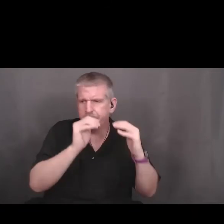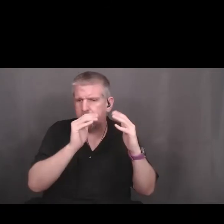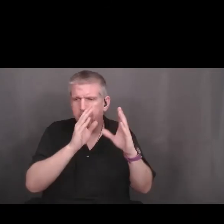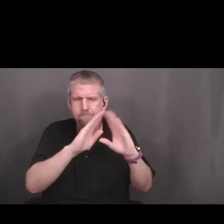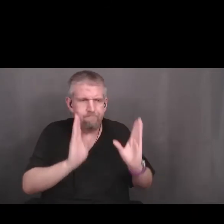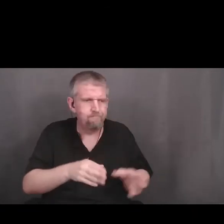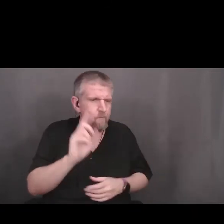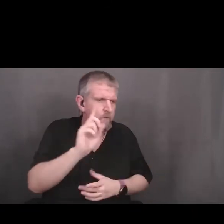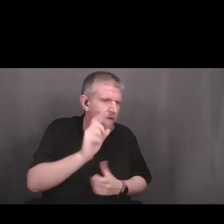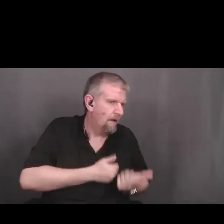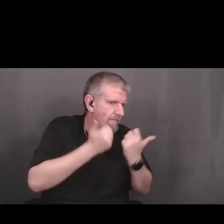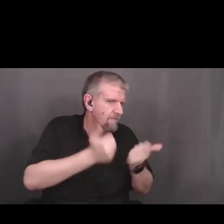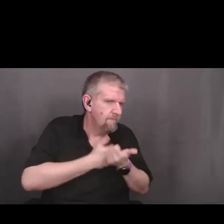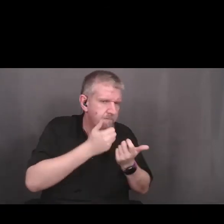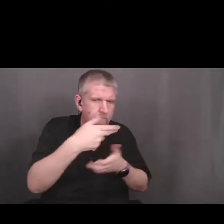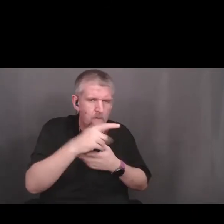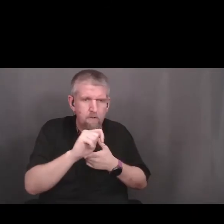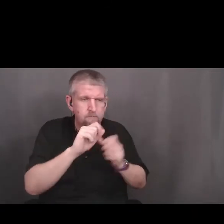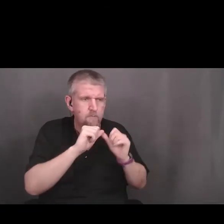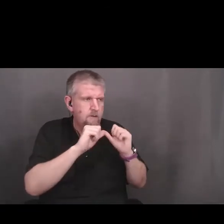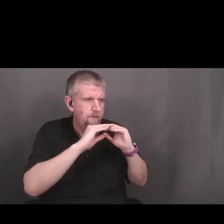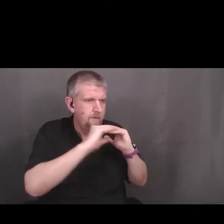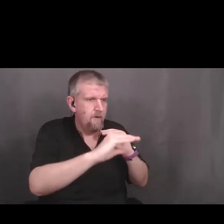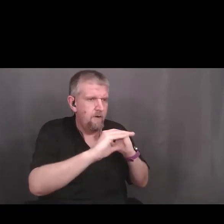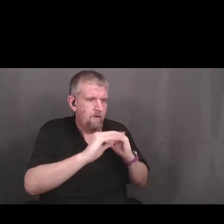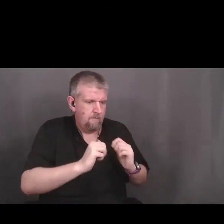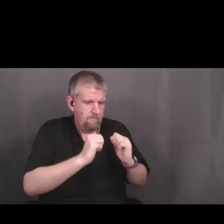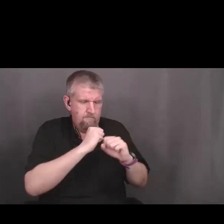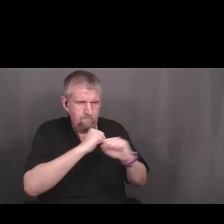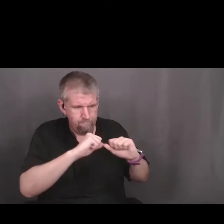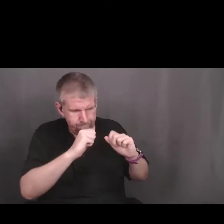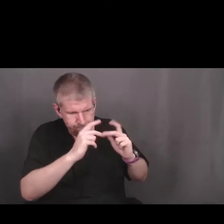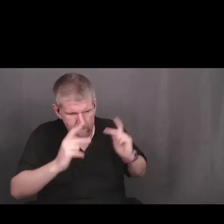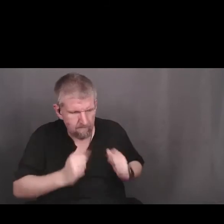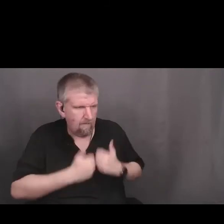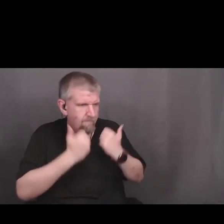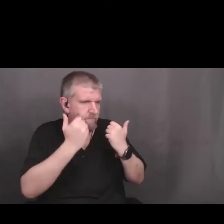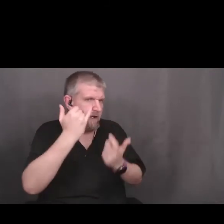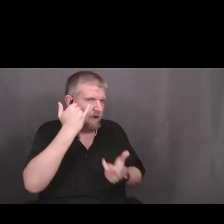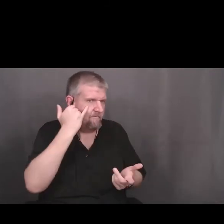So, helping people retain stable housing, if there's a discrimination case